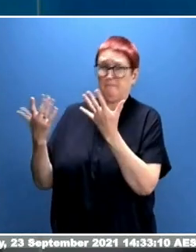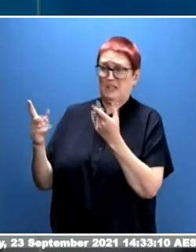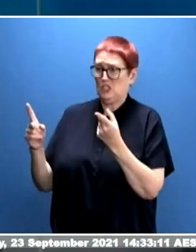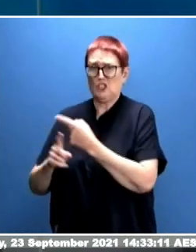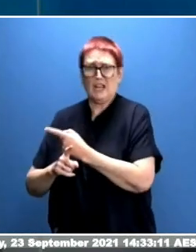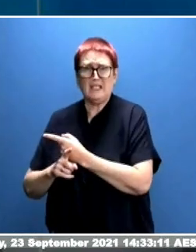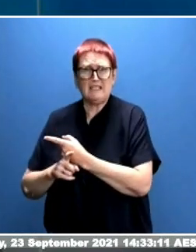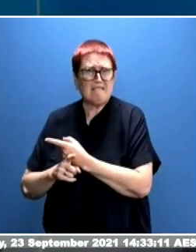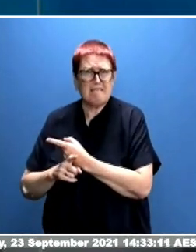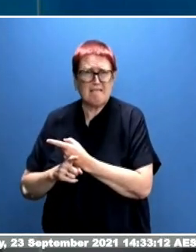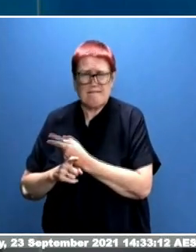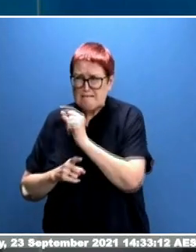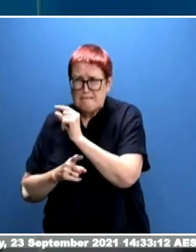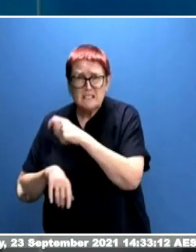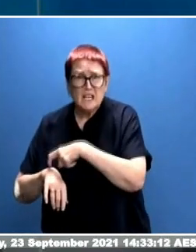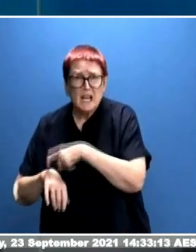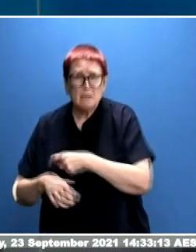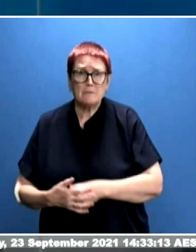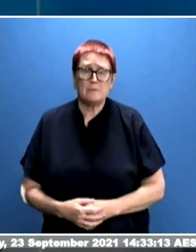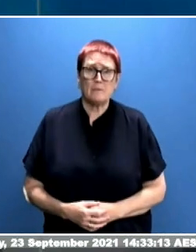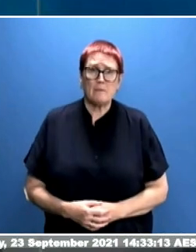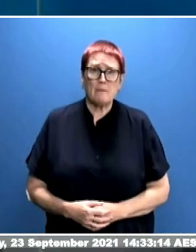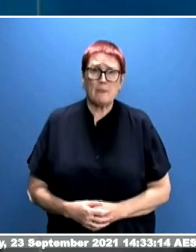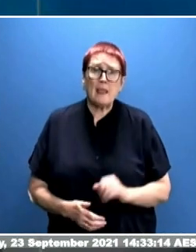young people, so it is a therapeutic intervention that does start at day one.